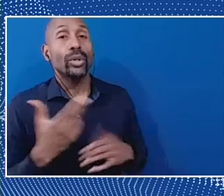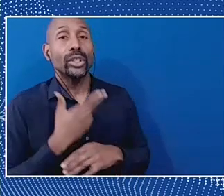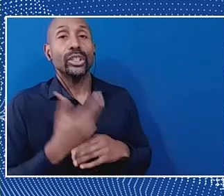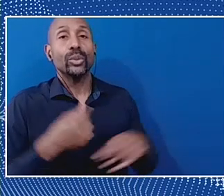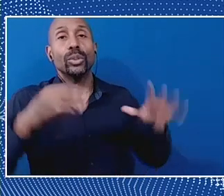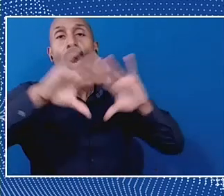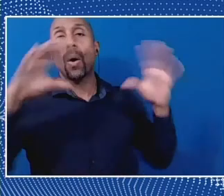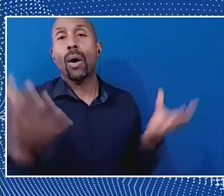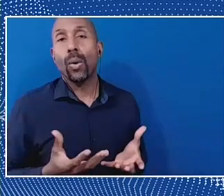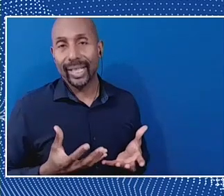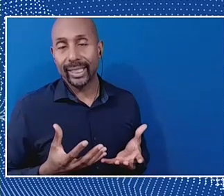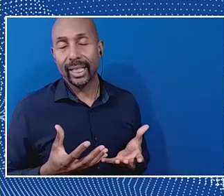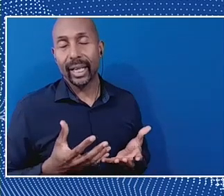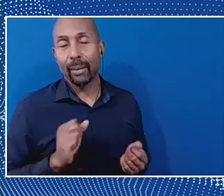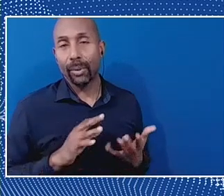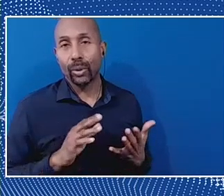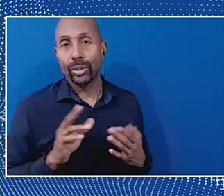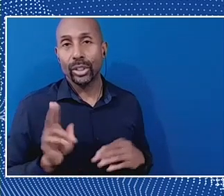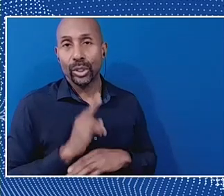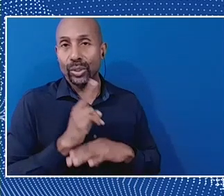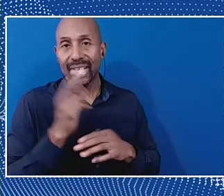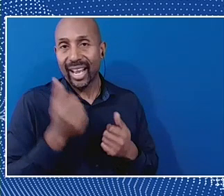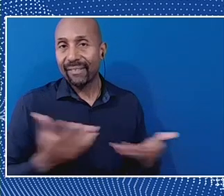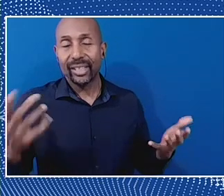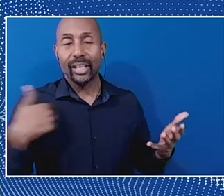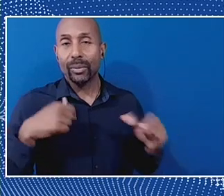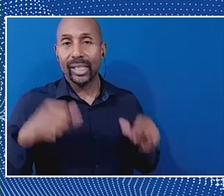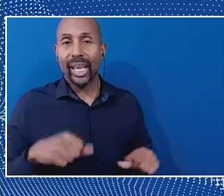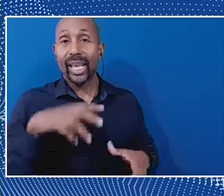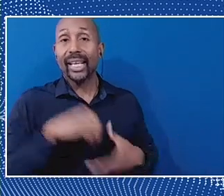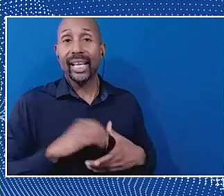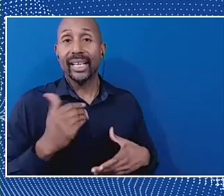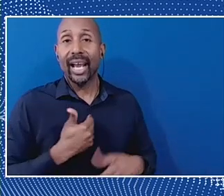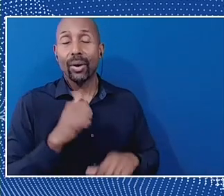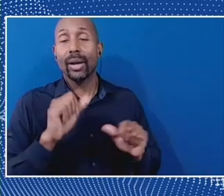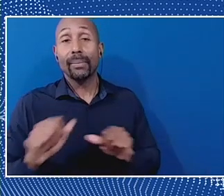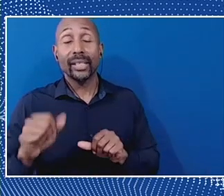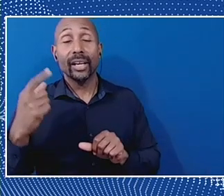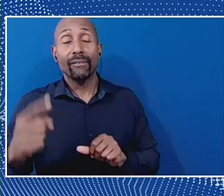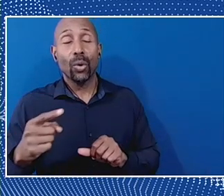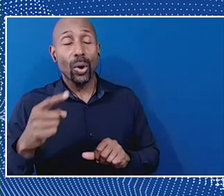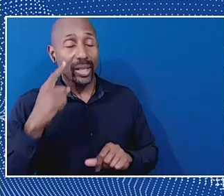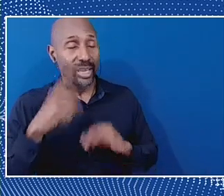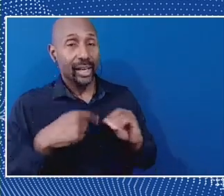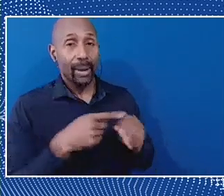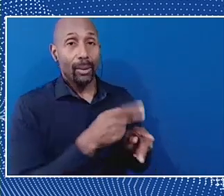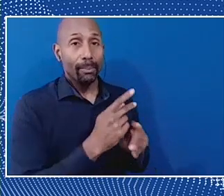within our abilities to look at borrowers for where they are and what we can do to